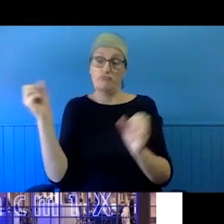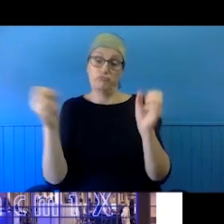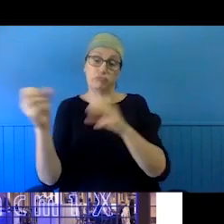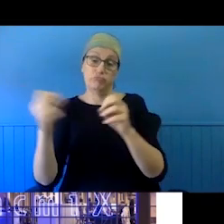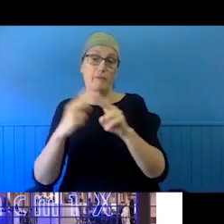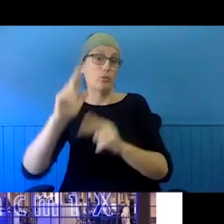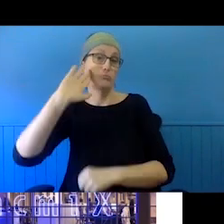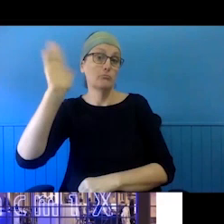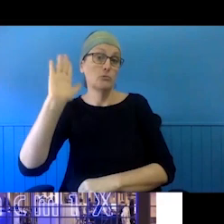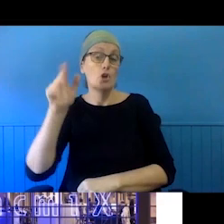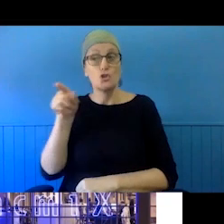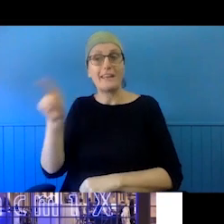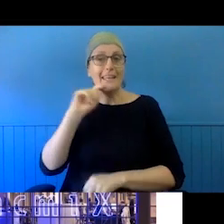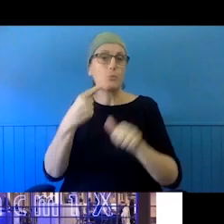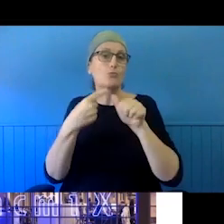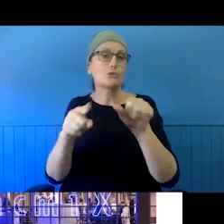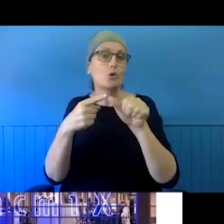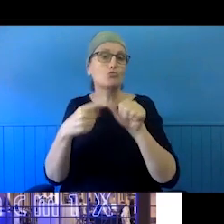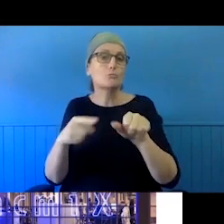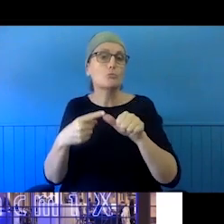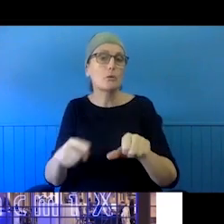have a Q&A at the end as well. To begin with, I think it's helpful